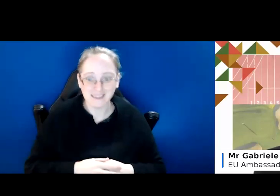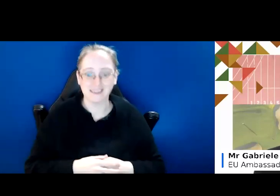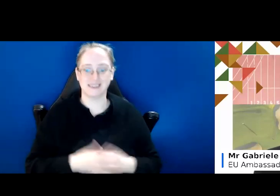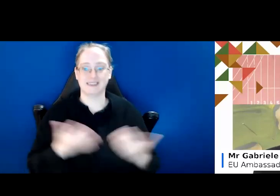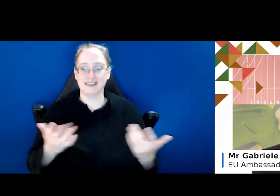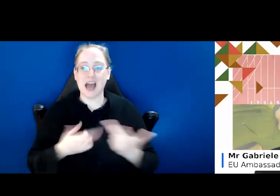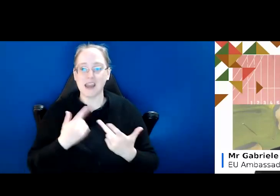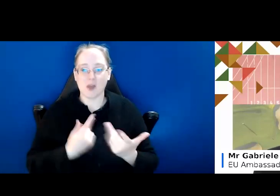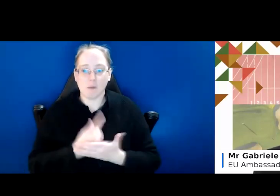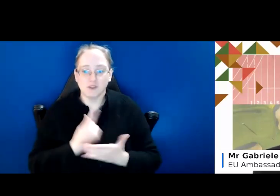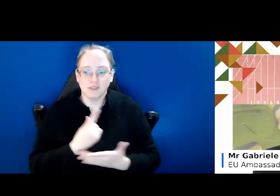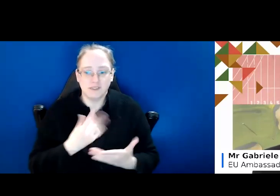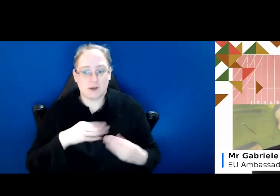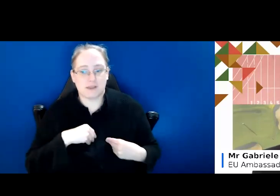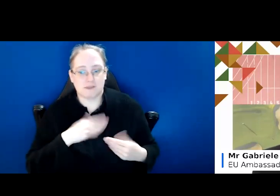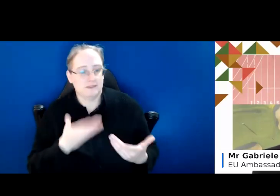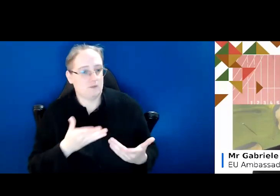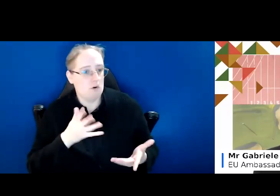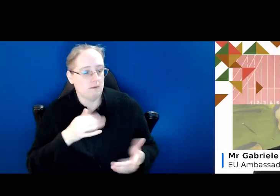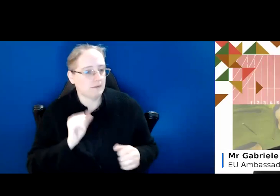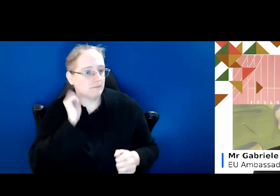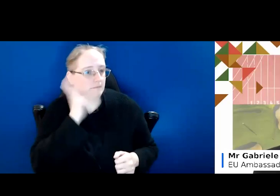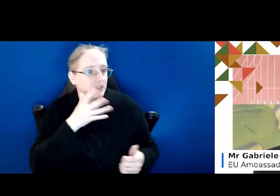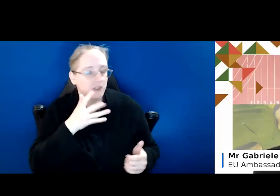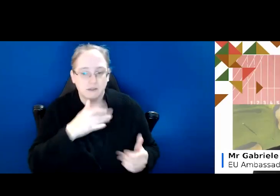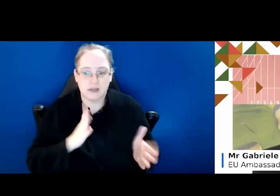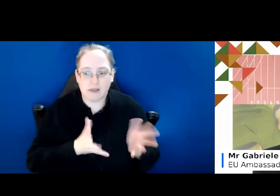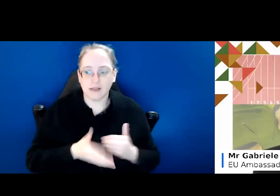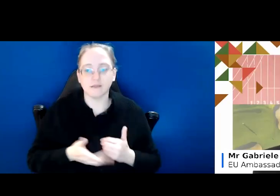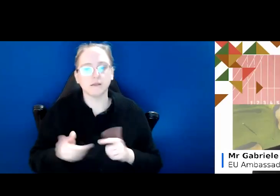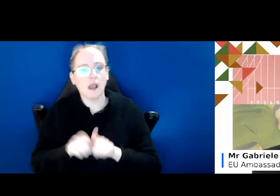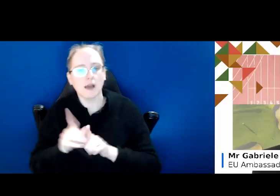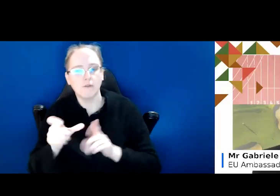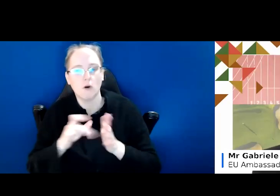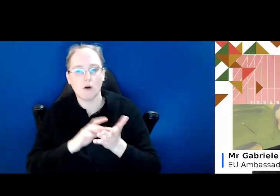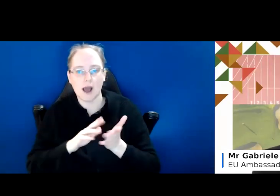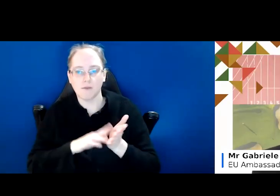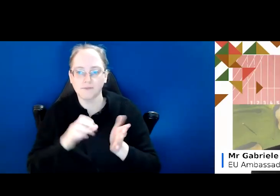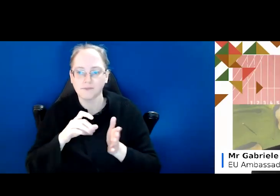like Cathy Freeman or Ash Barty, for example? However, sport